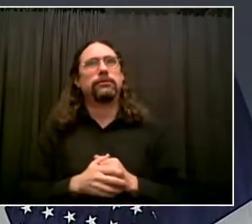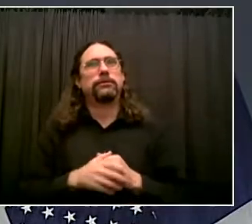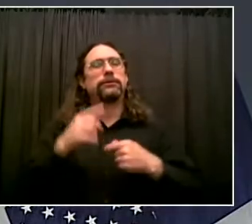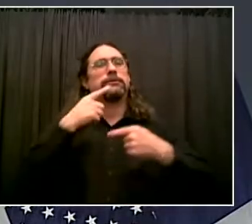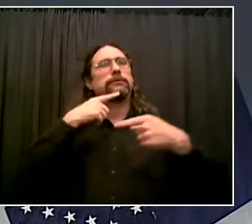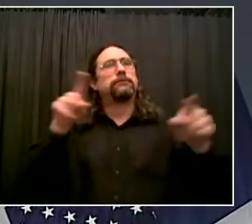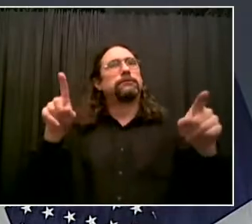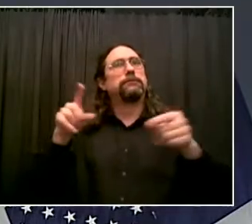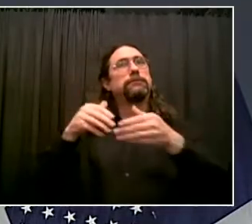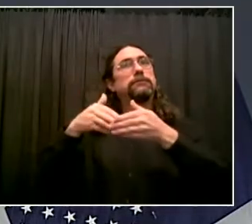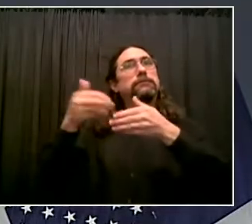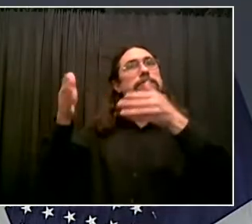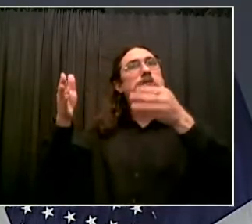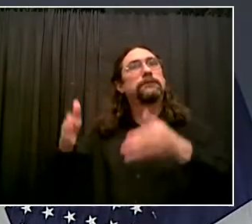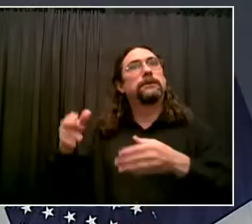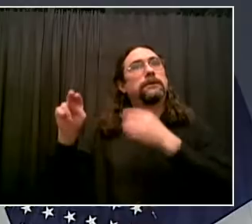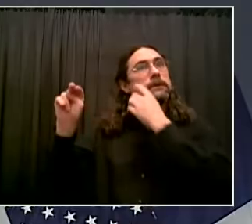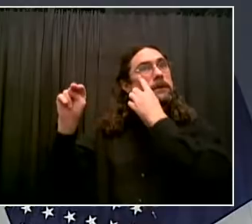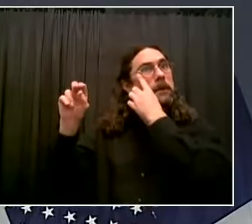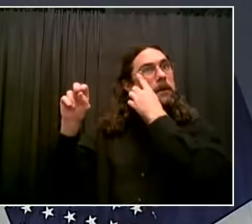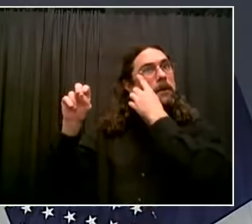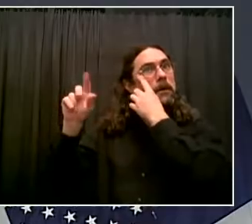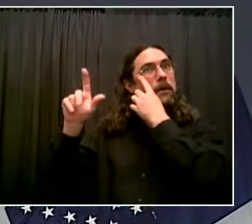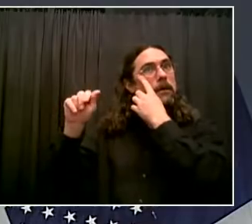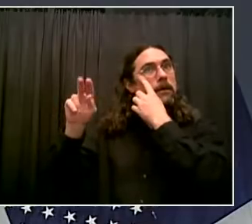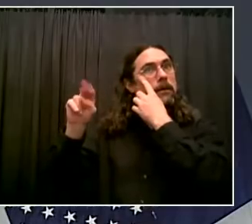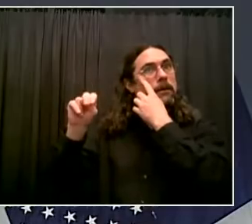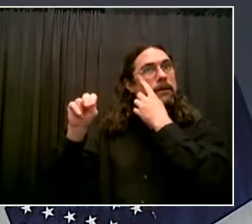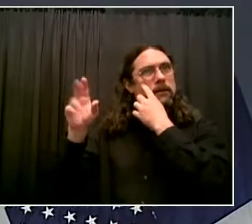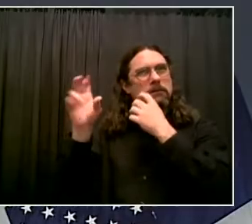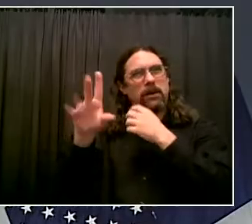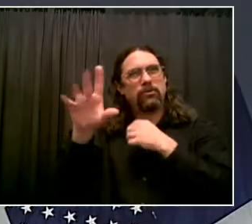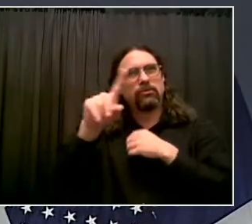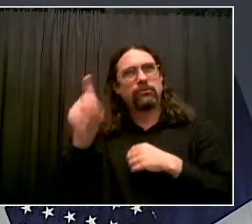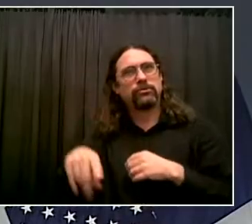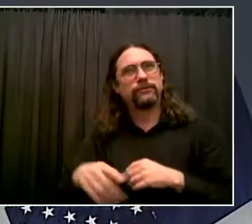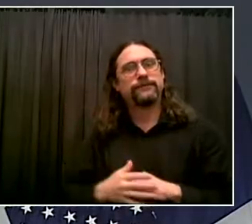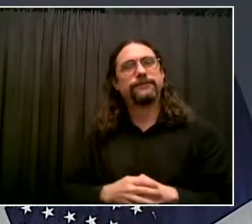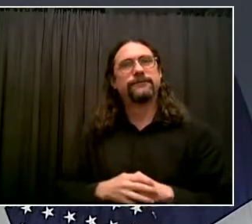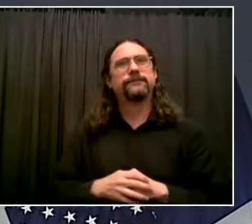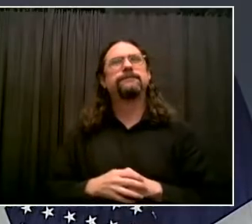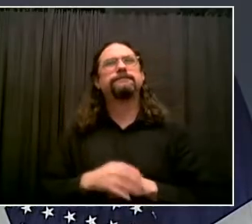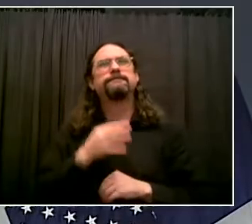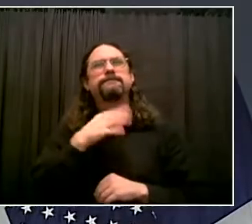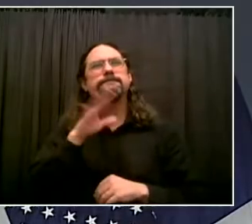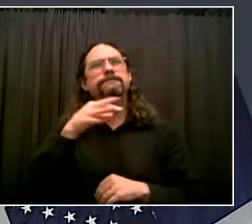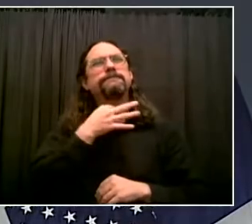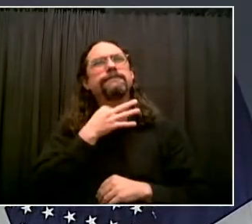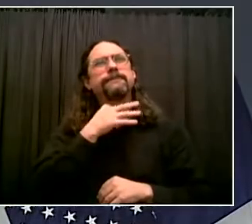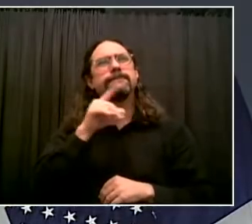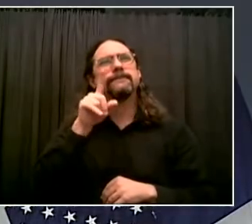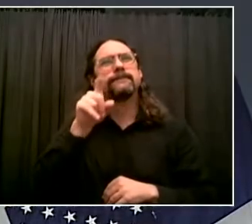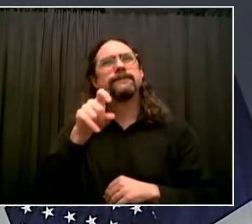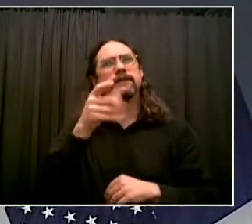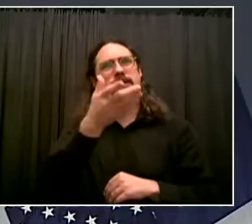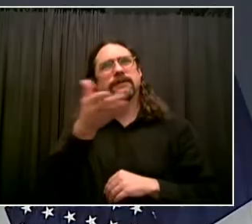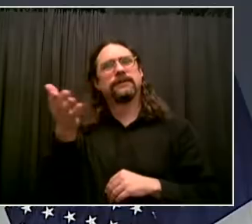RPECISIO N POLICING TO MAKE LASTING IMPACT OUT ON THE STREET. THE SUMMER PROGRAM